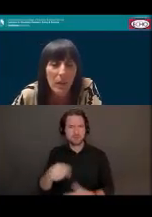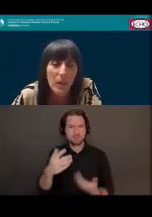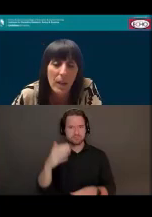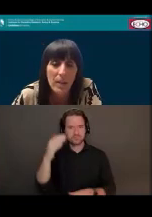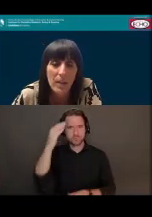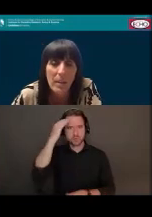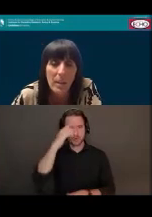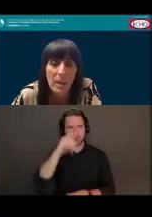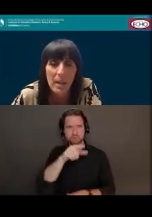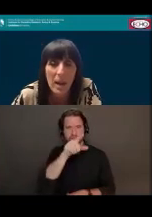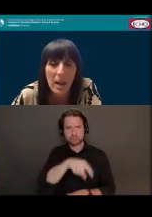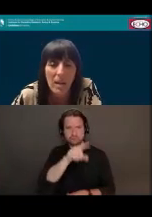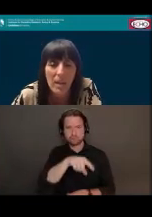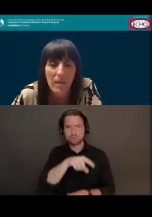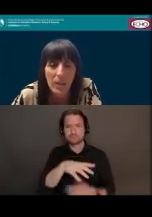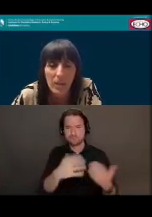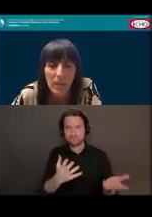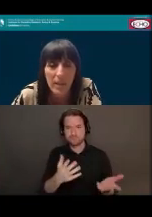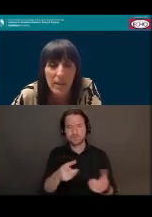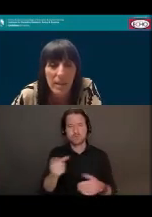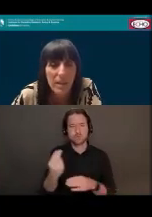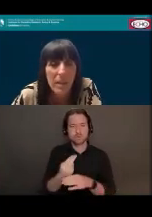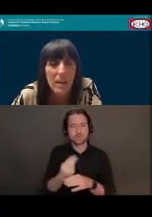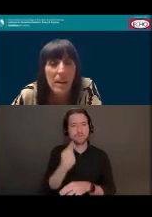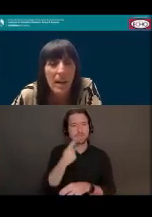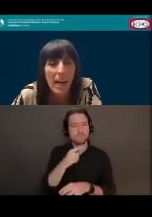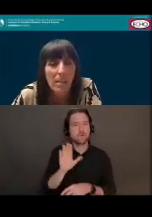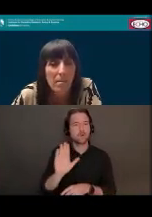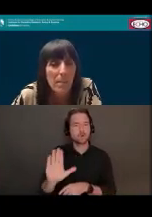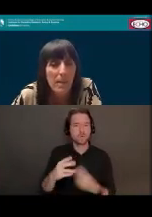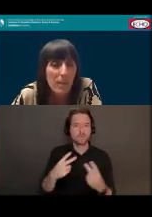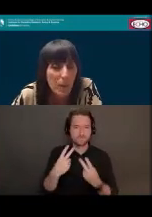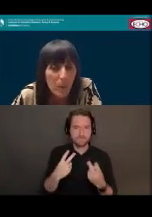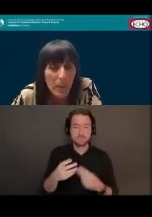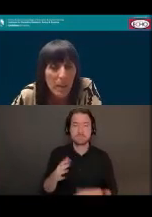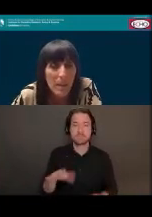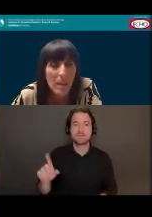utilize them in all of your visits, but the first one is